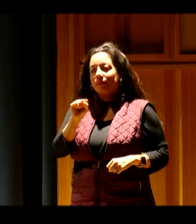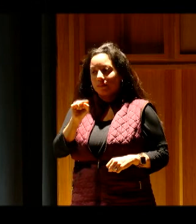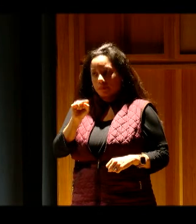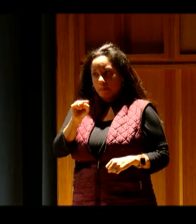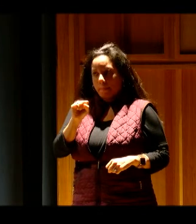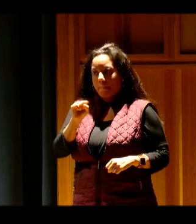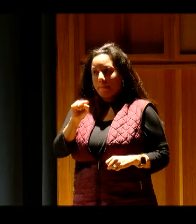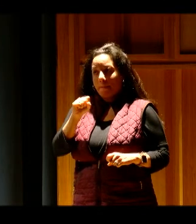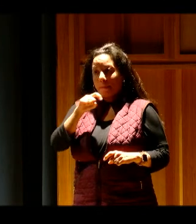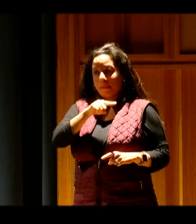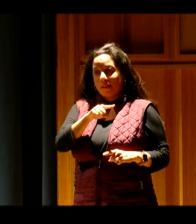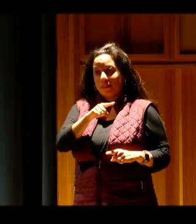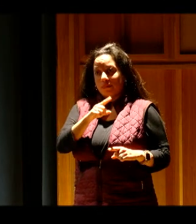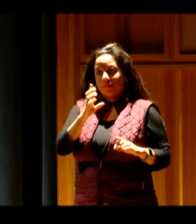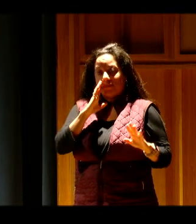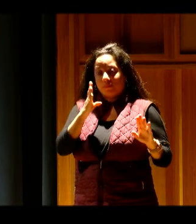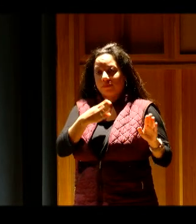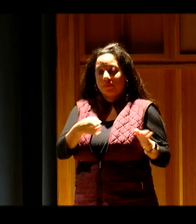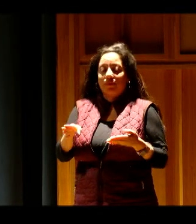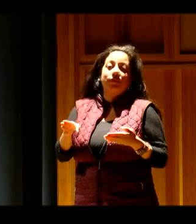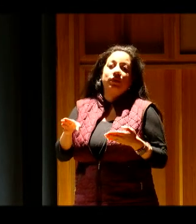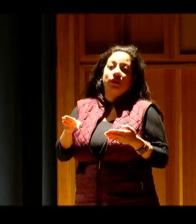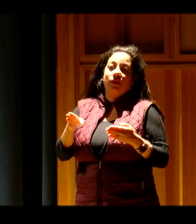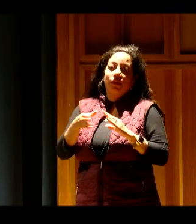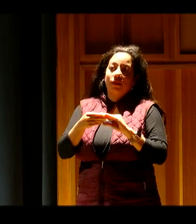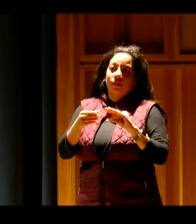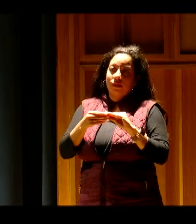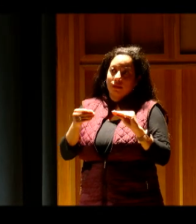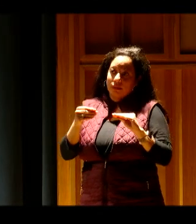she steered the Tate Declaration of Climate and Ecological Emergency,